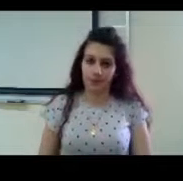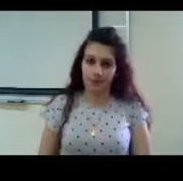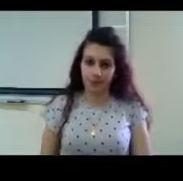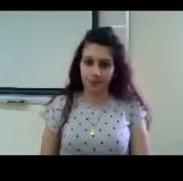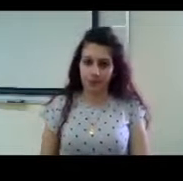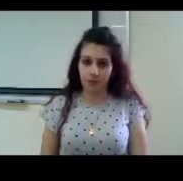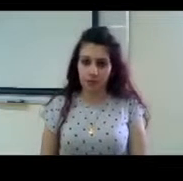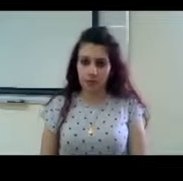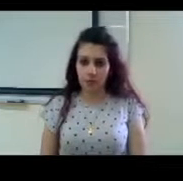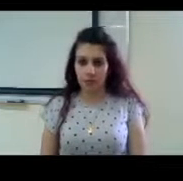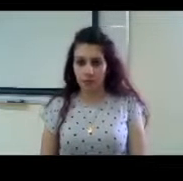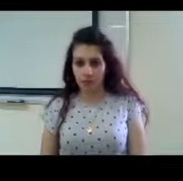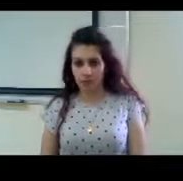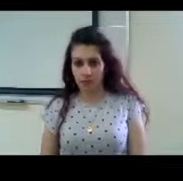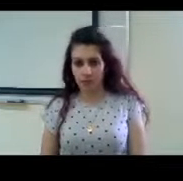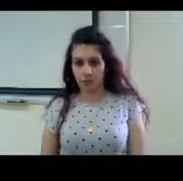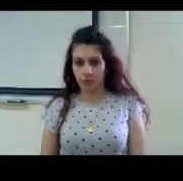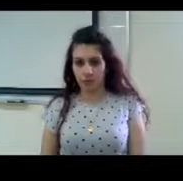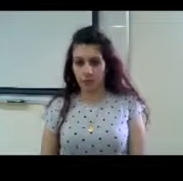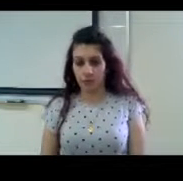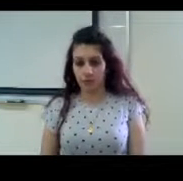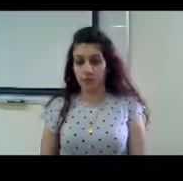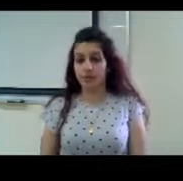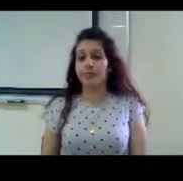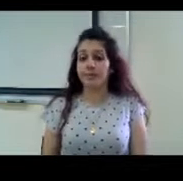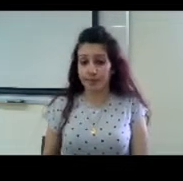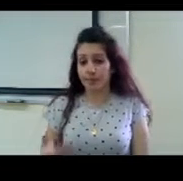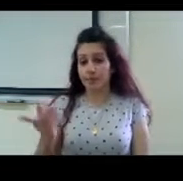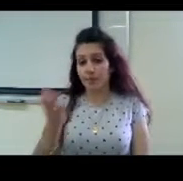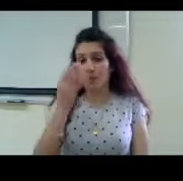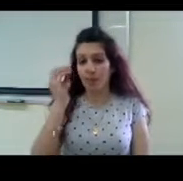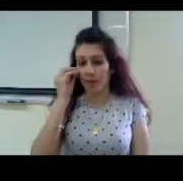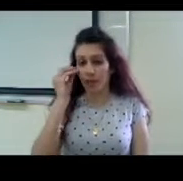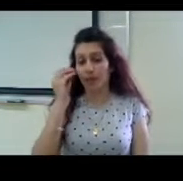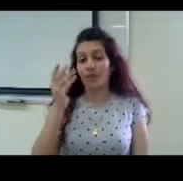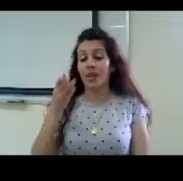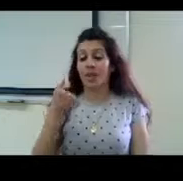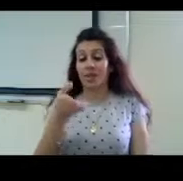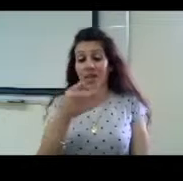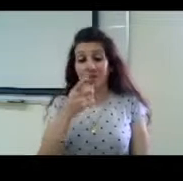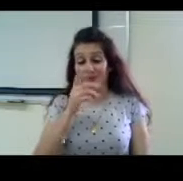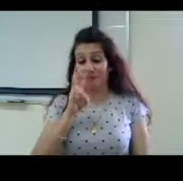learners or at home as well as educators our team has developed a five-part